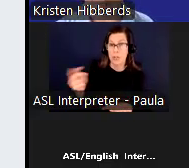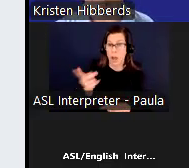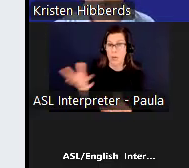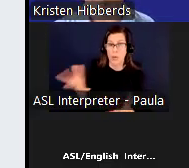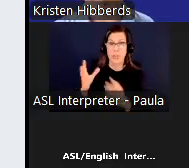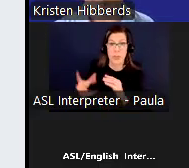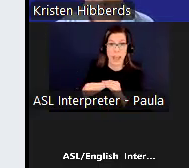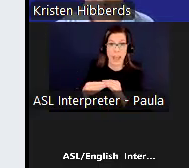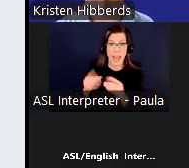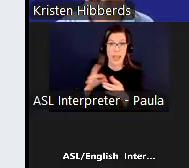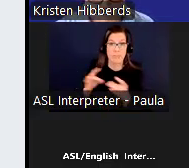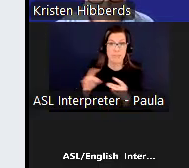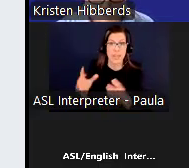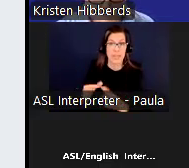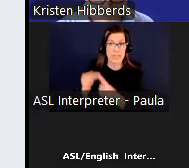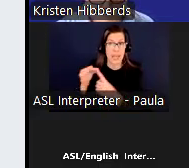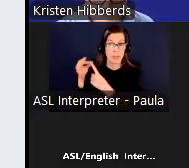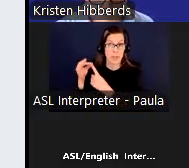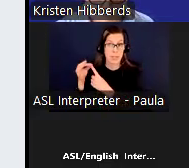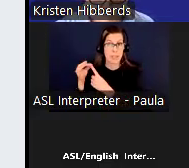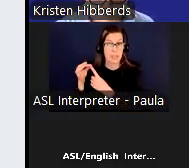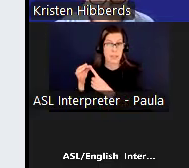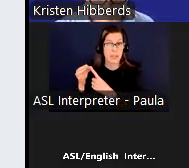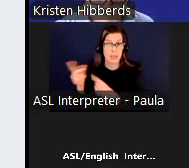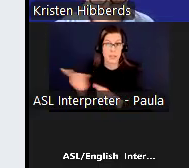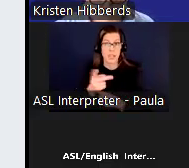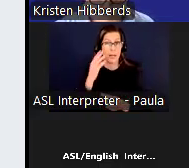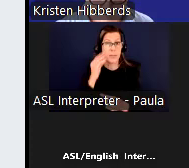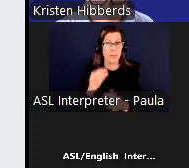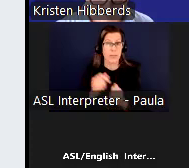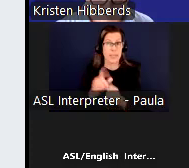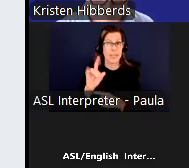about any of the exceptions in the conversations that you had with DOJ after